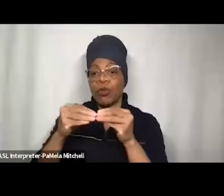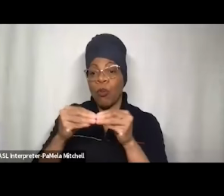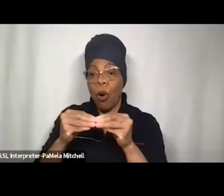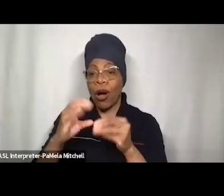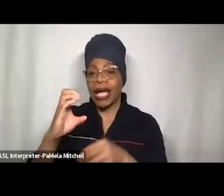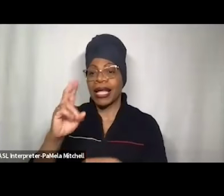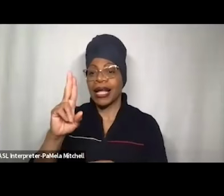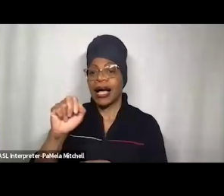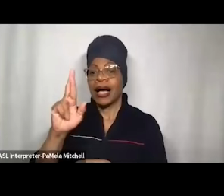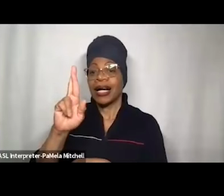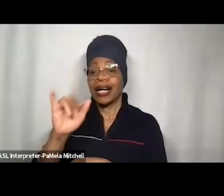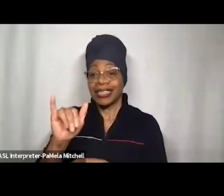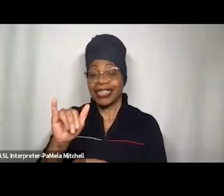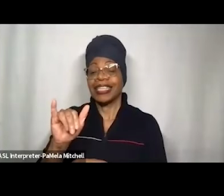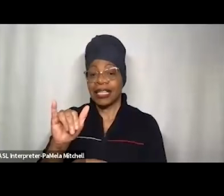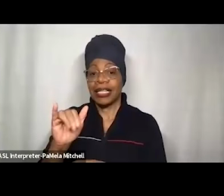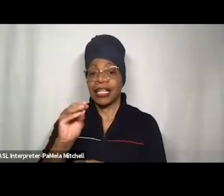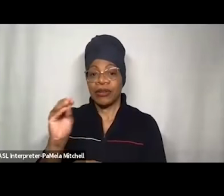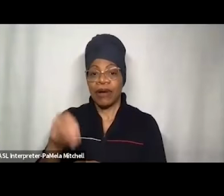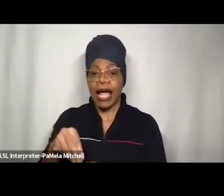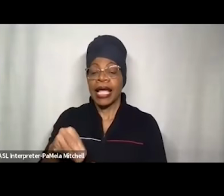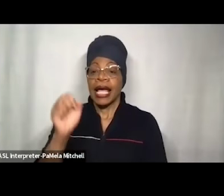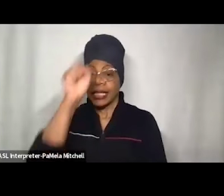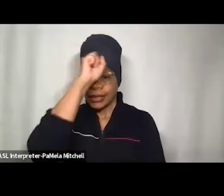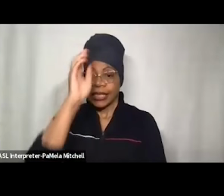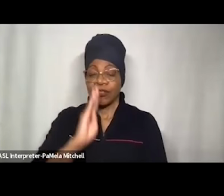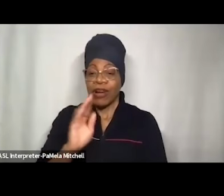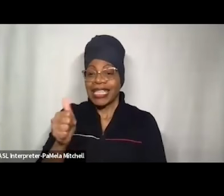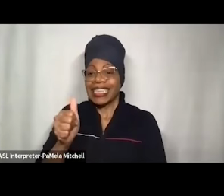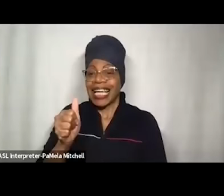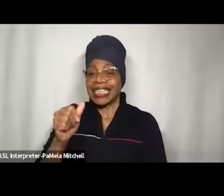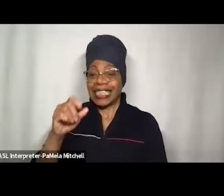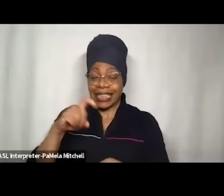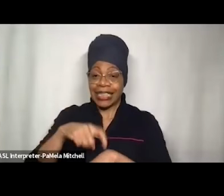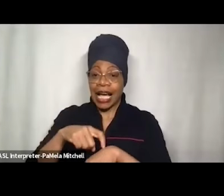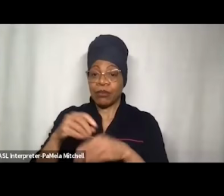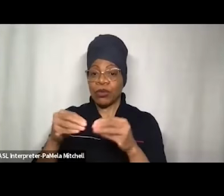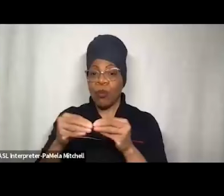schizophrenia about 10 times the rate in custody settings, and finally, post-traumatic stress disorder,